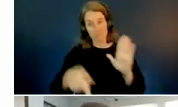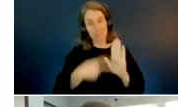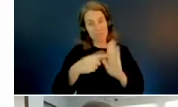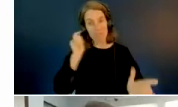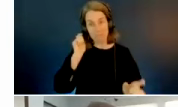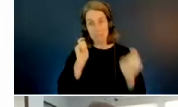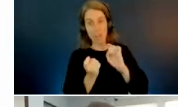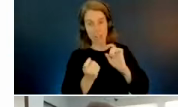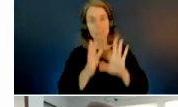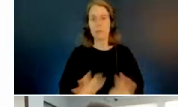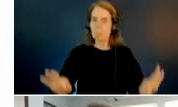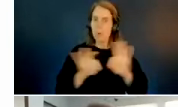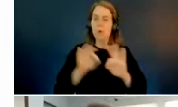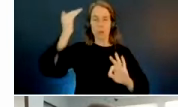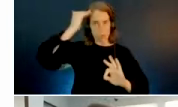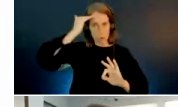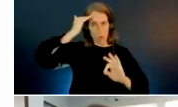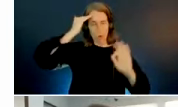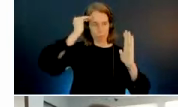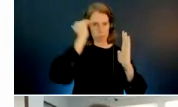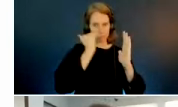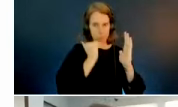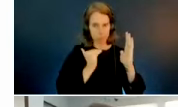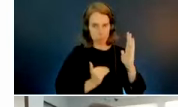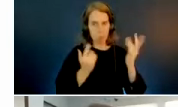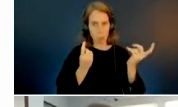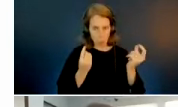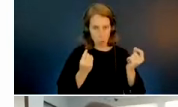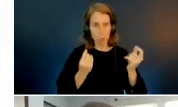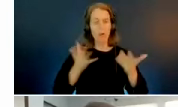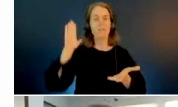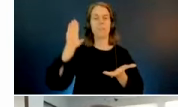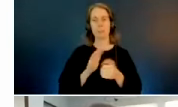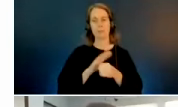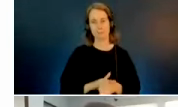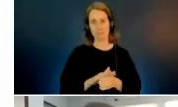a lot less stressful and if you have a disability there are probably barriers to vote